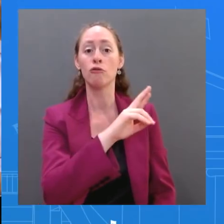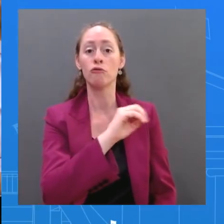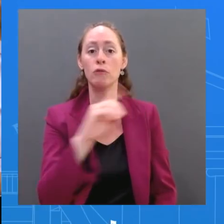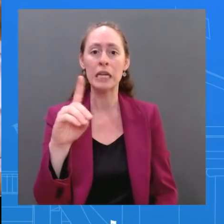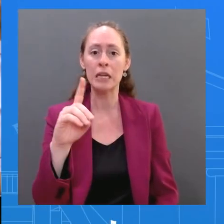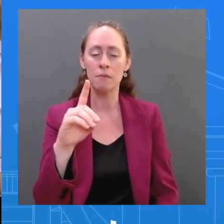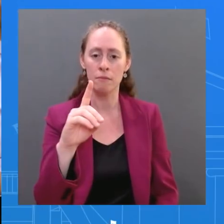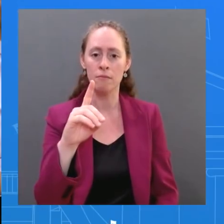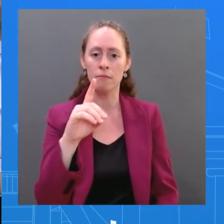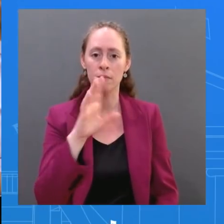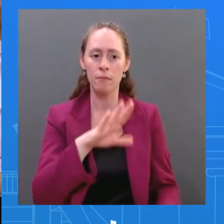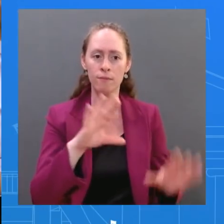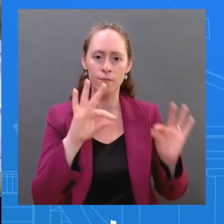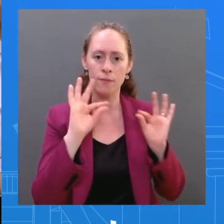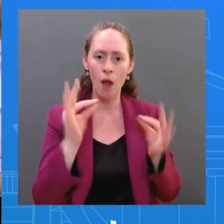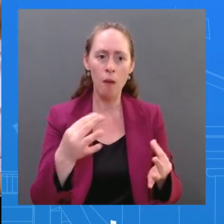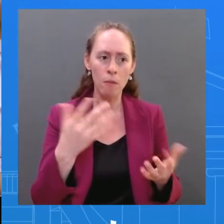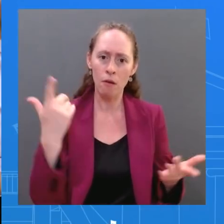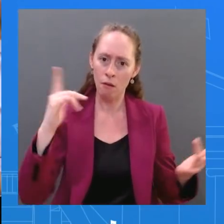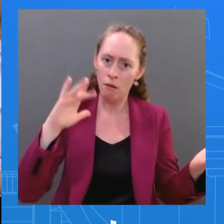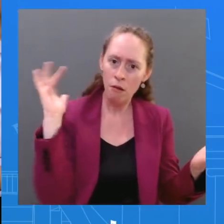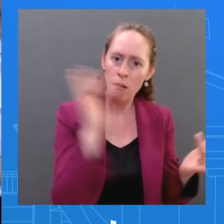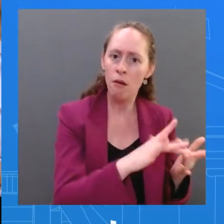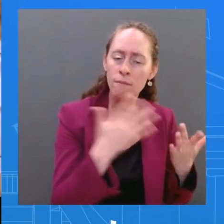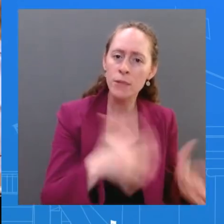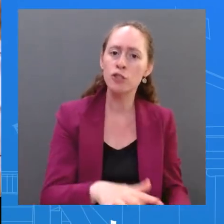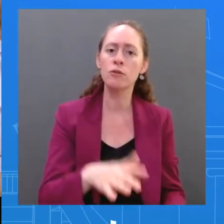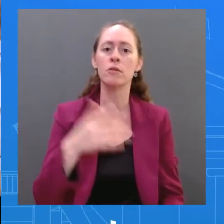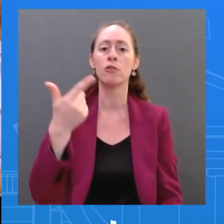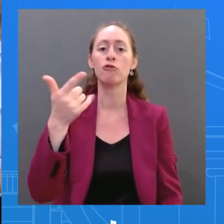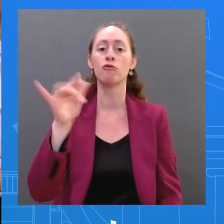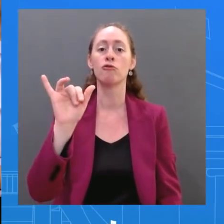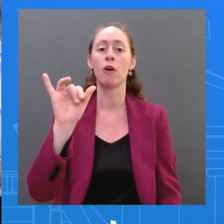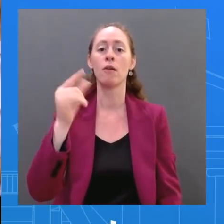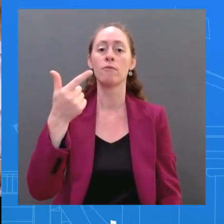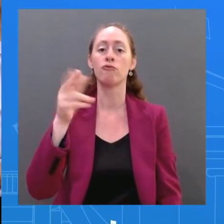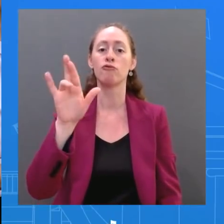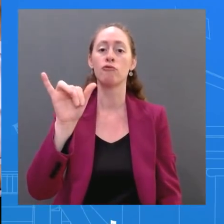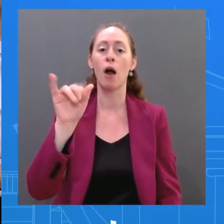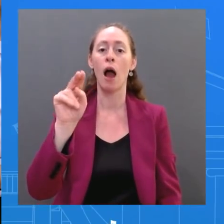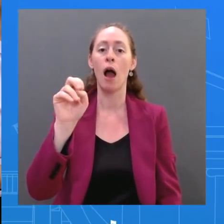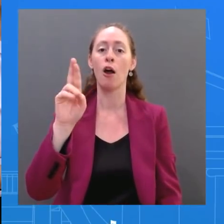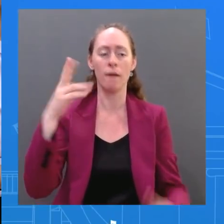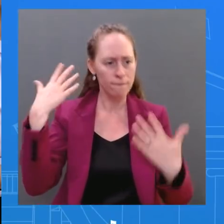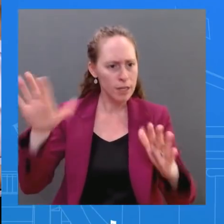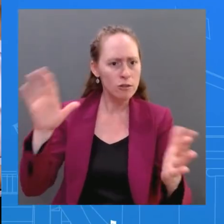when it comes to her case, and then get a phone call with the President. How can this administration assure the Whelan family